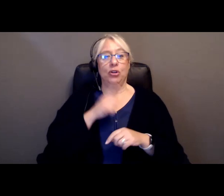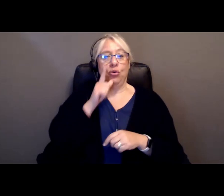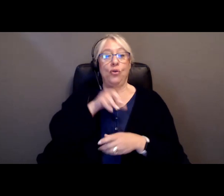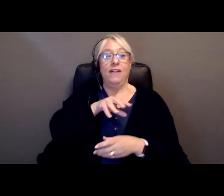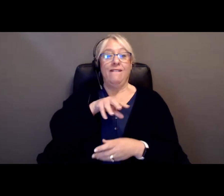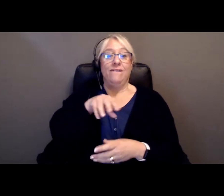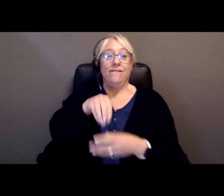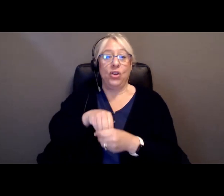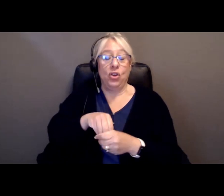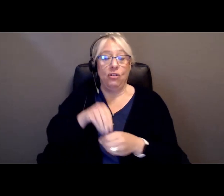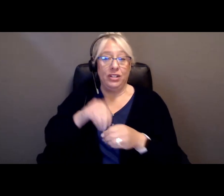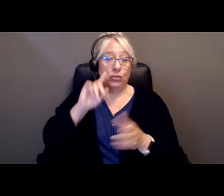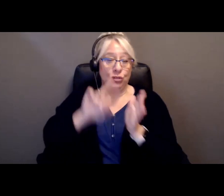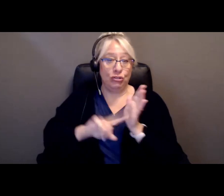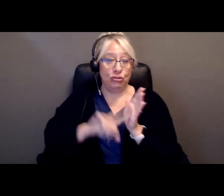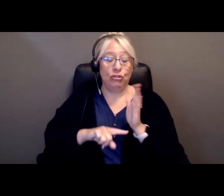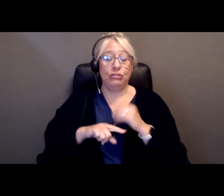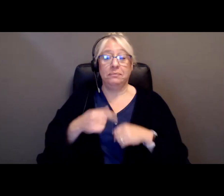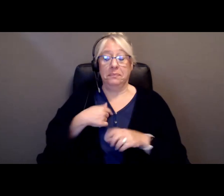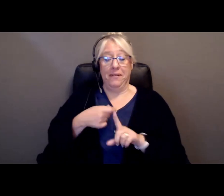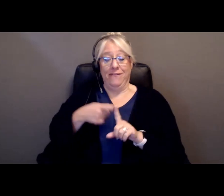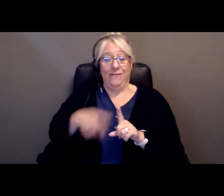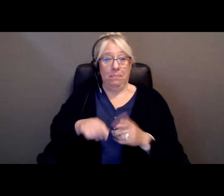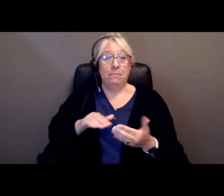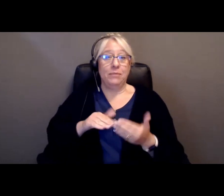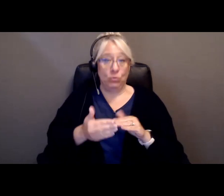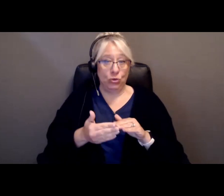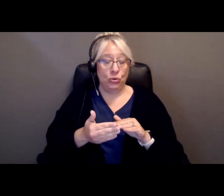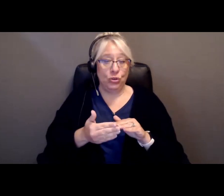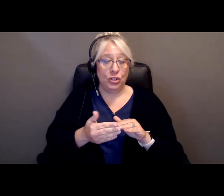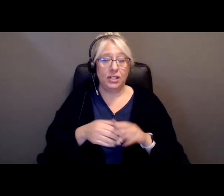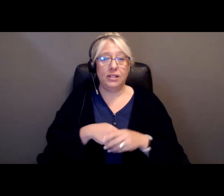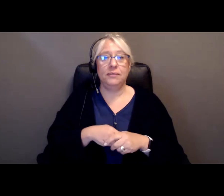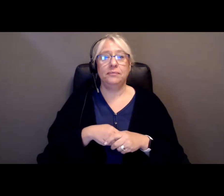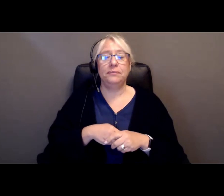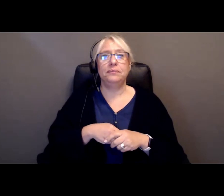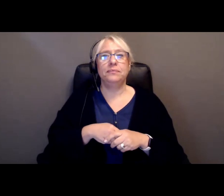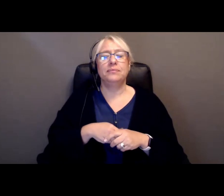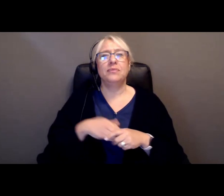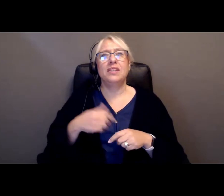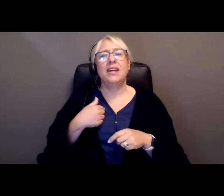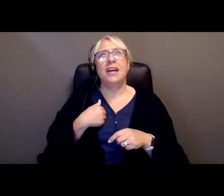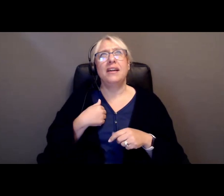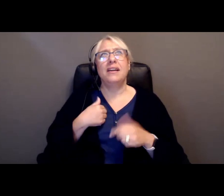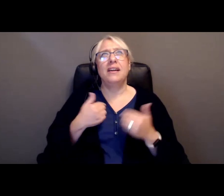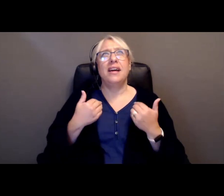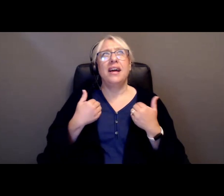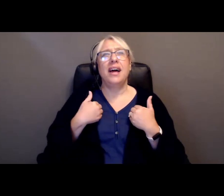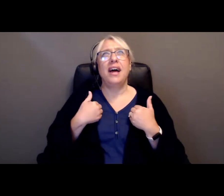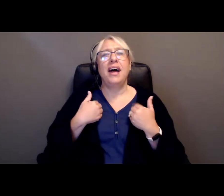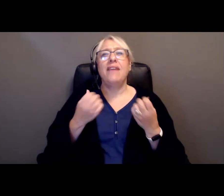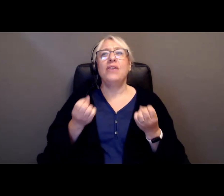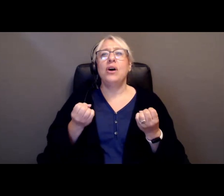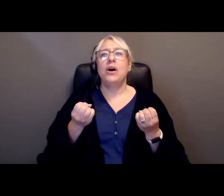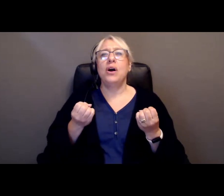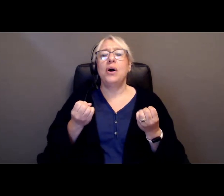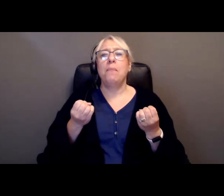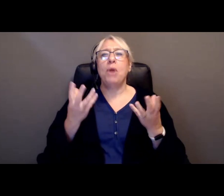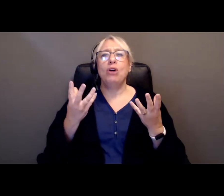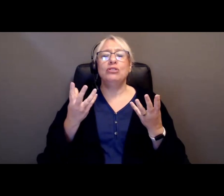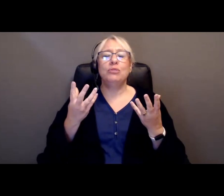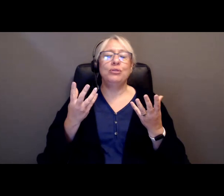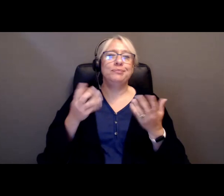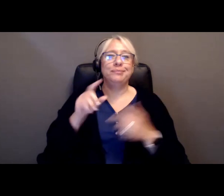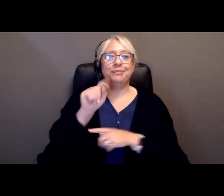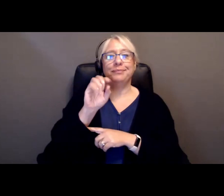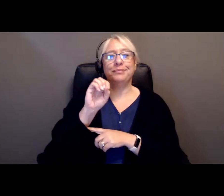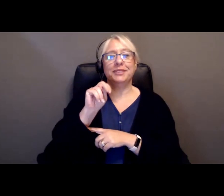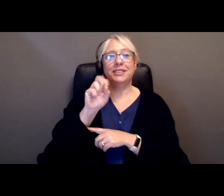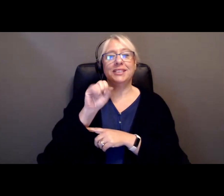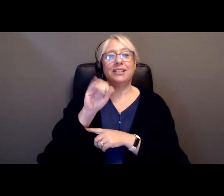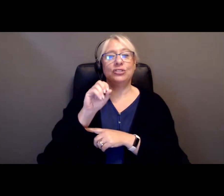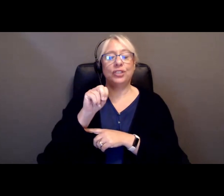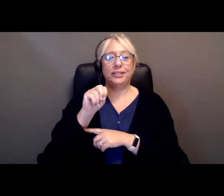also who is from community, that there is very much a place of multiple tensions between sort